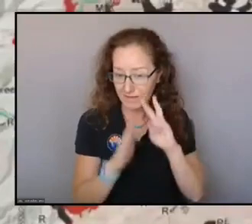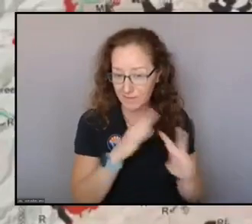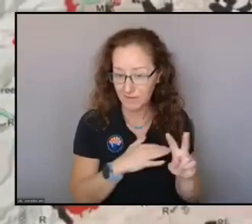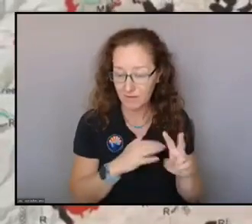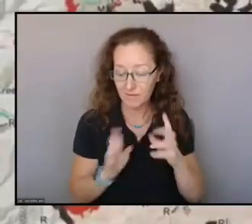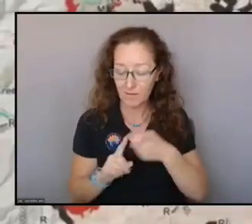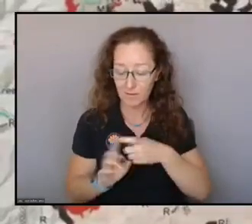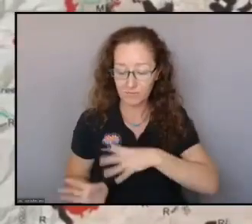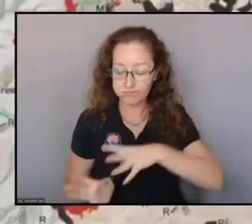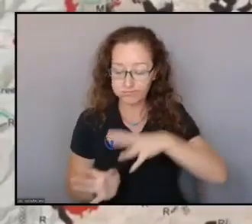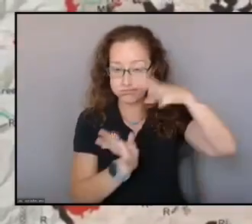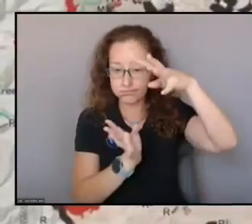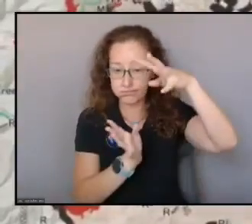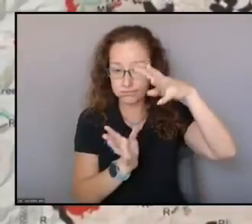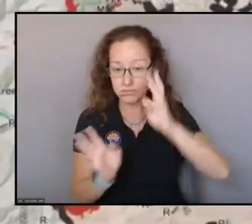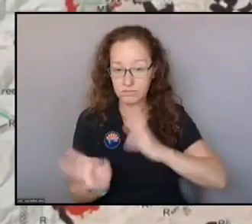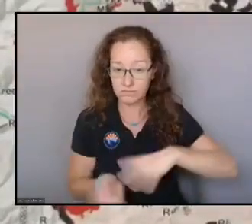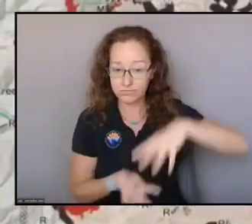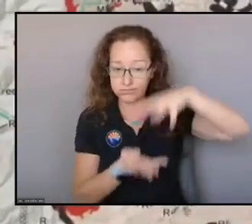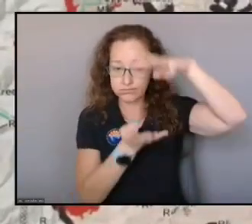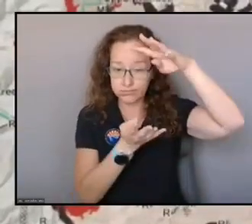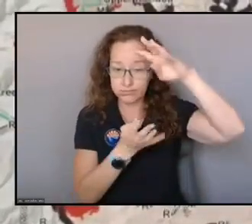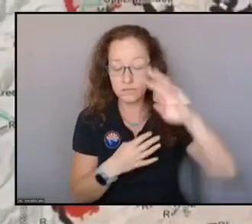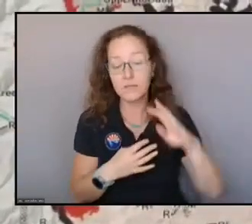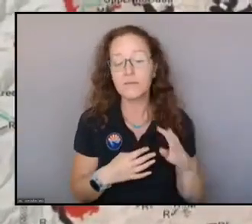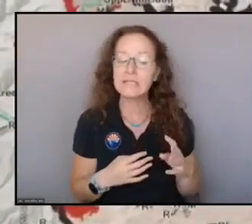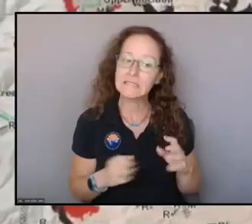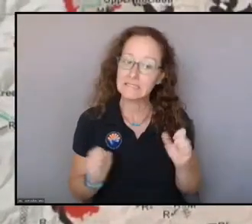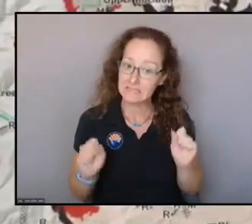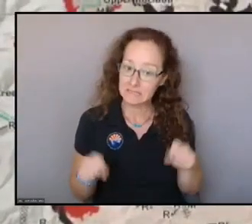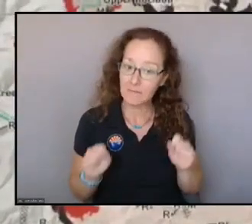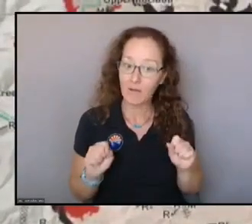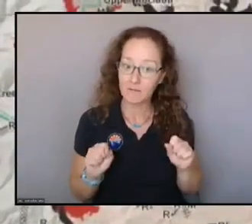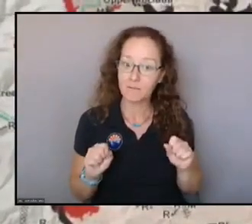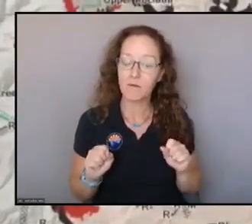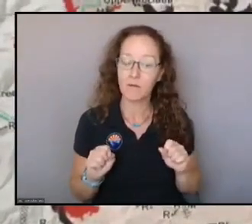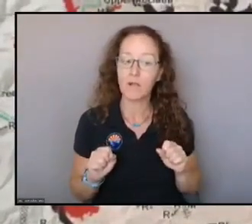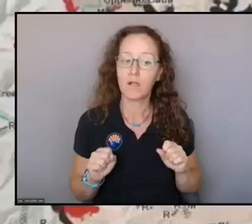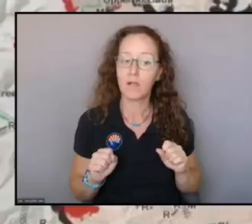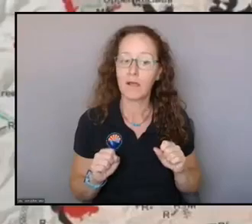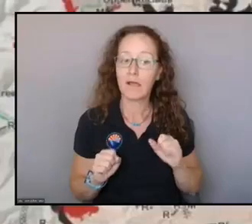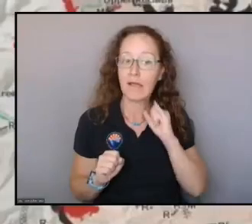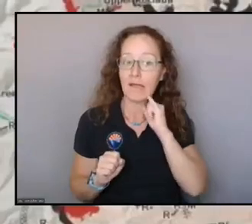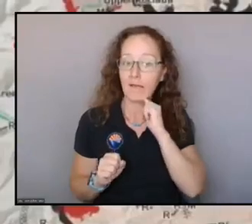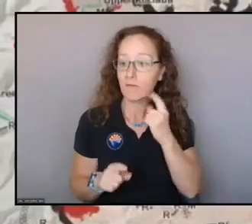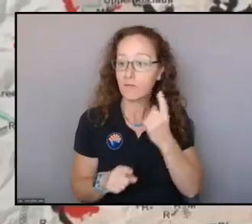SO DEFINITELY POTENTIAL FOR FIRE TO GET BIG IF THE OPPORTUNITY IS THERE.